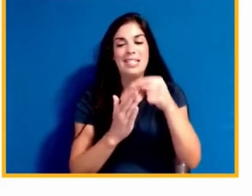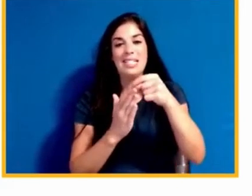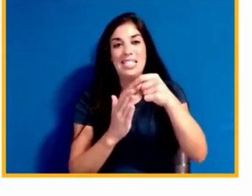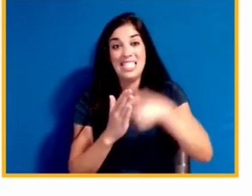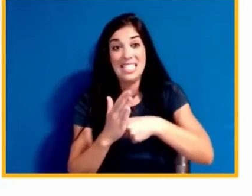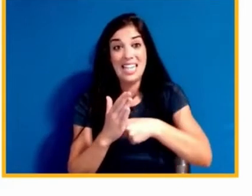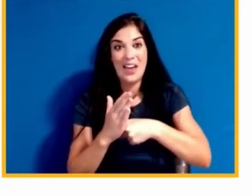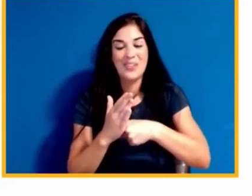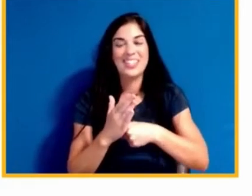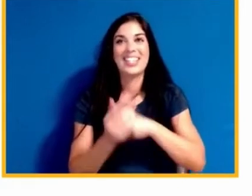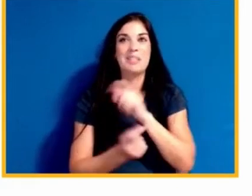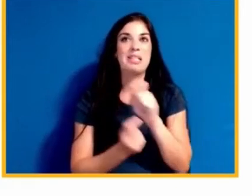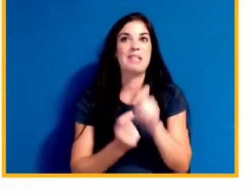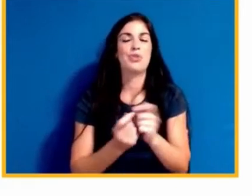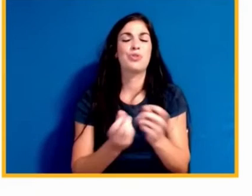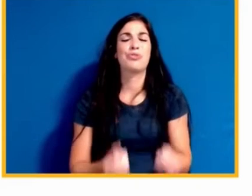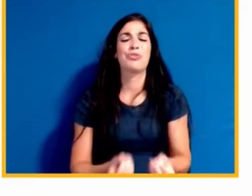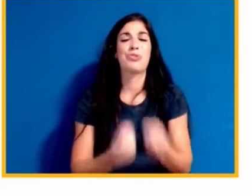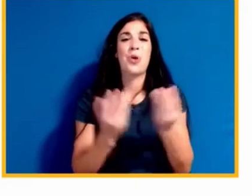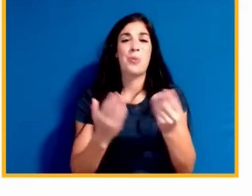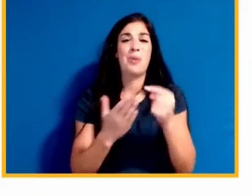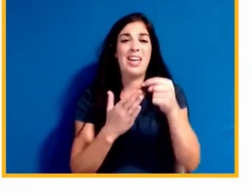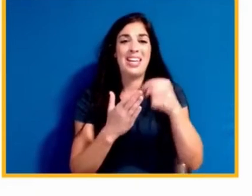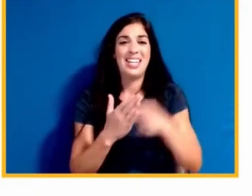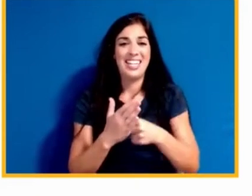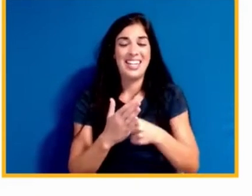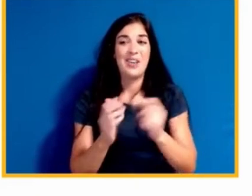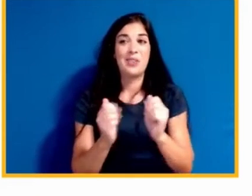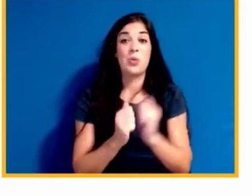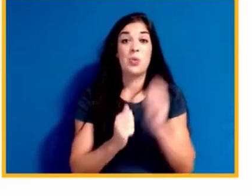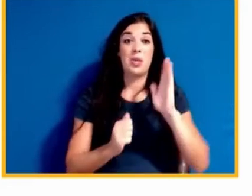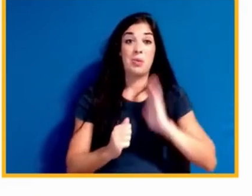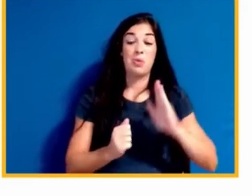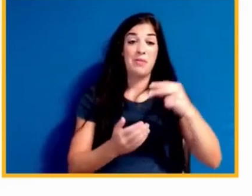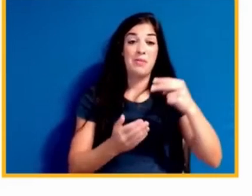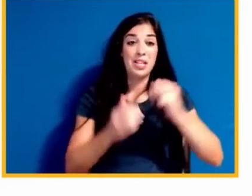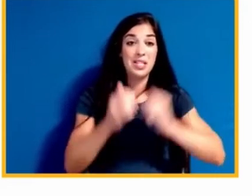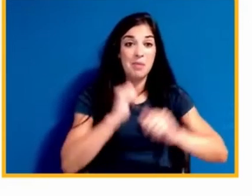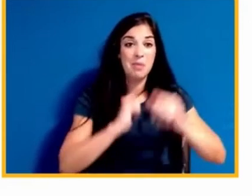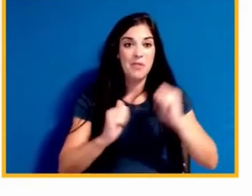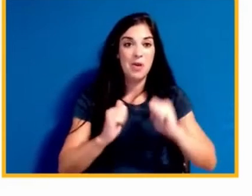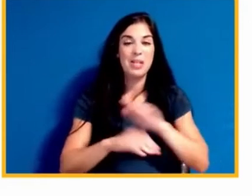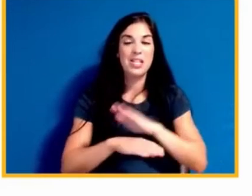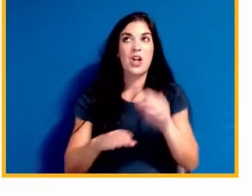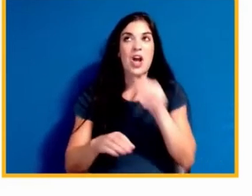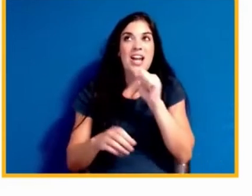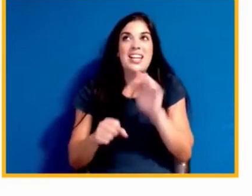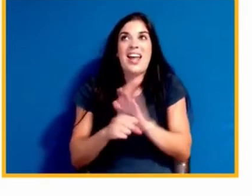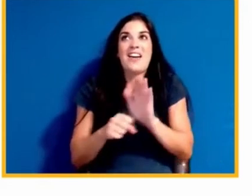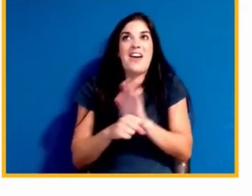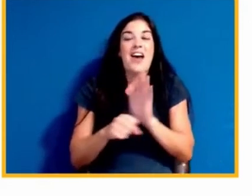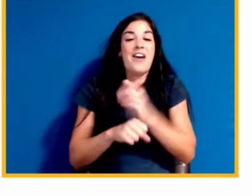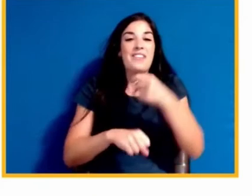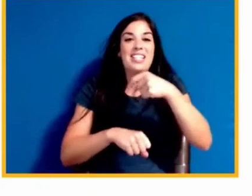particular there's so many details like I said with that other previous performance that I don't think I'm gonna have enough toes or beans to count them on and